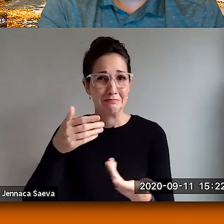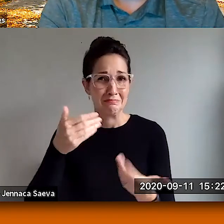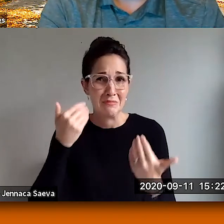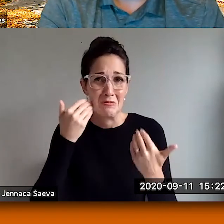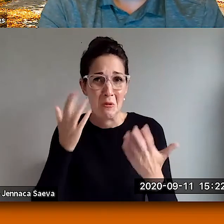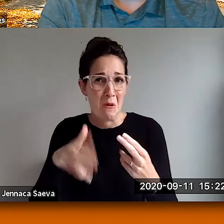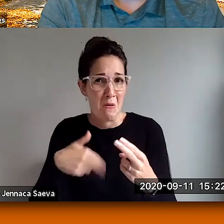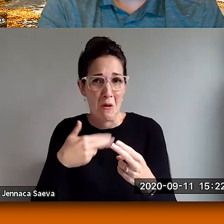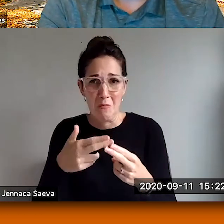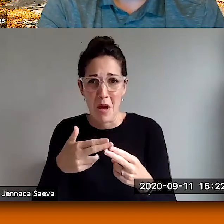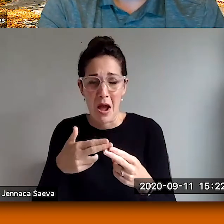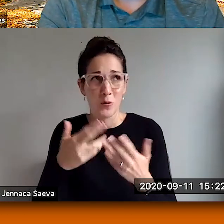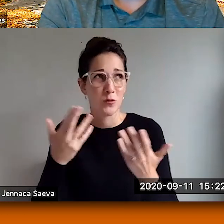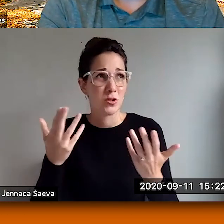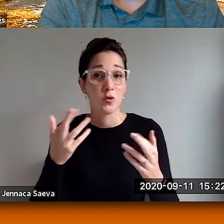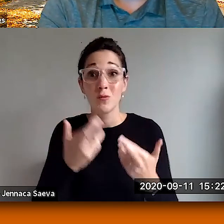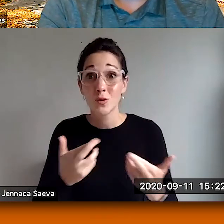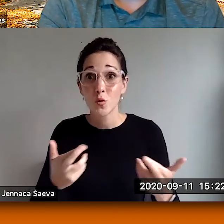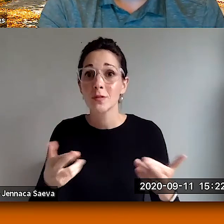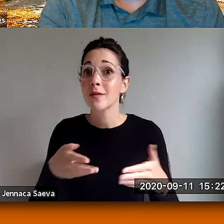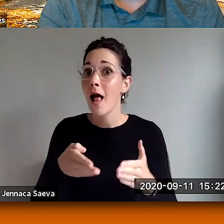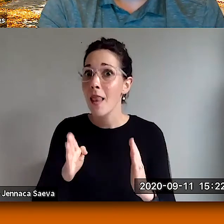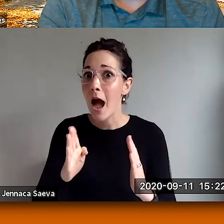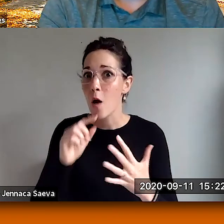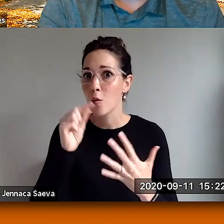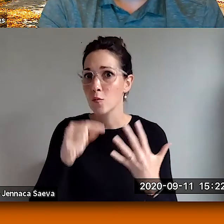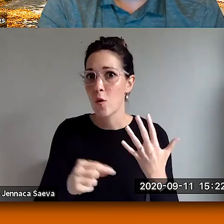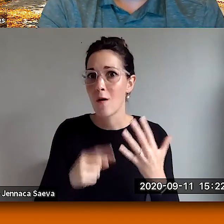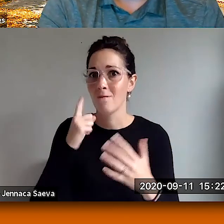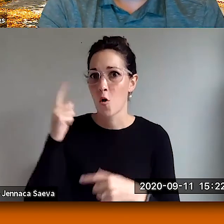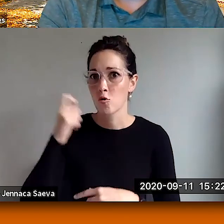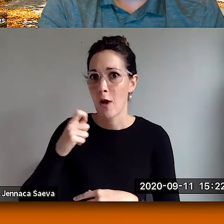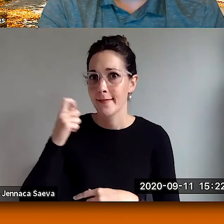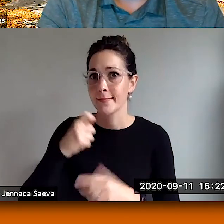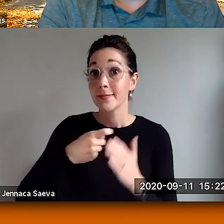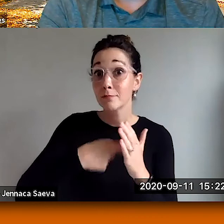what's allowable on a grant as far as expenses and what's not allowed on a grant.